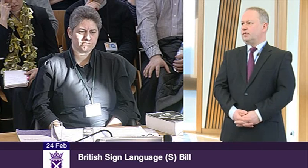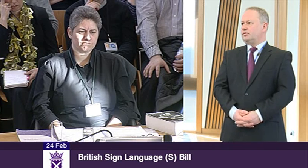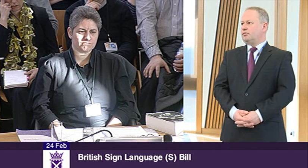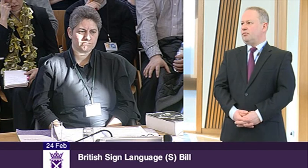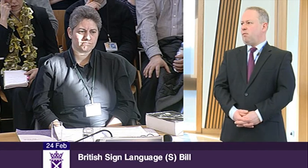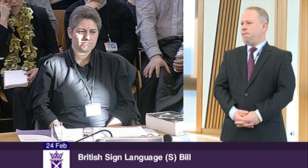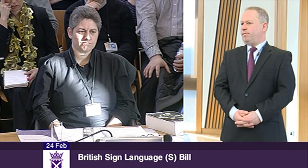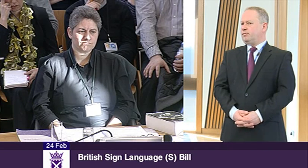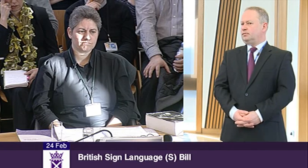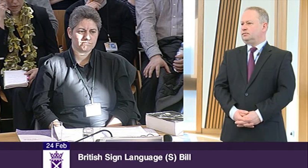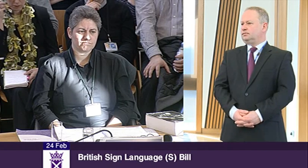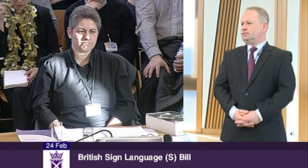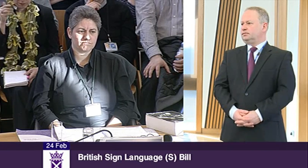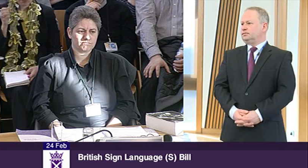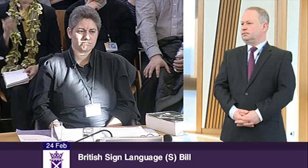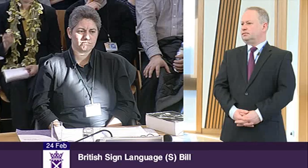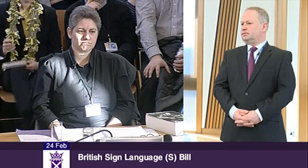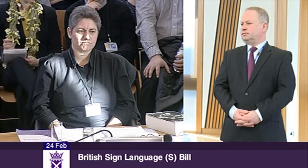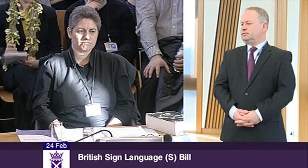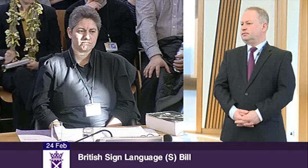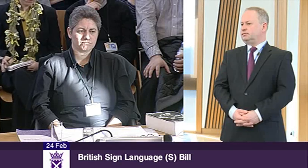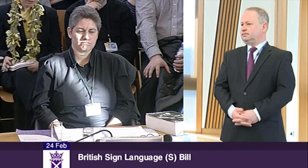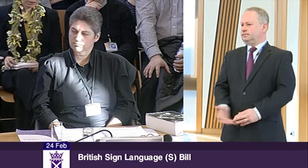bill would have no negative unintended consequences.